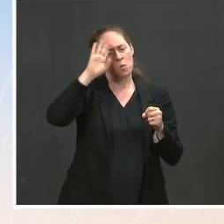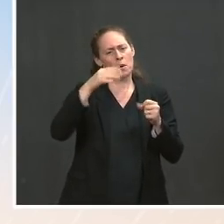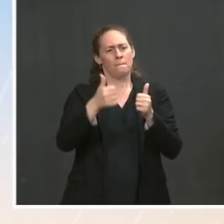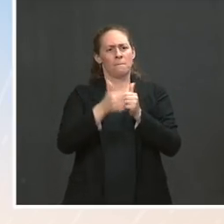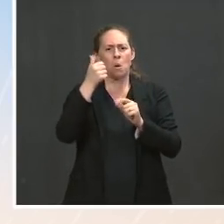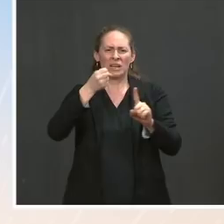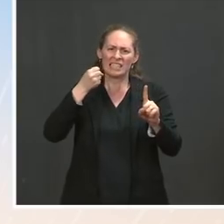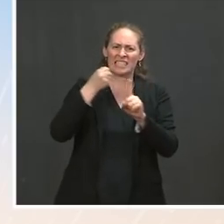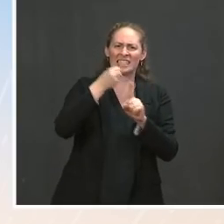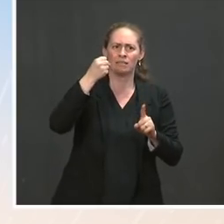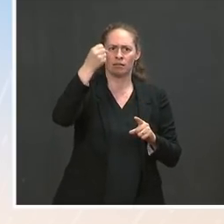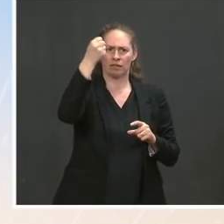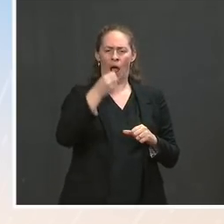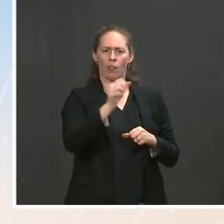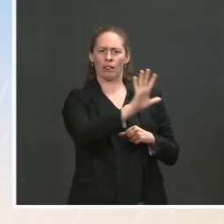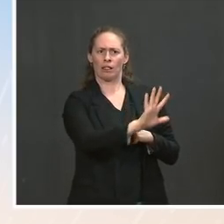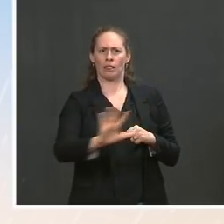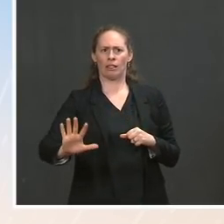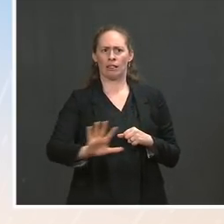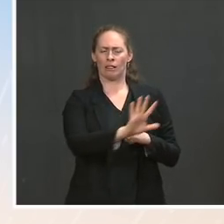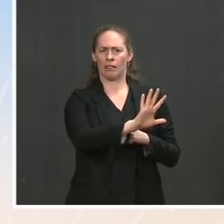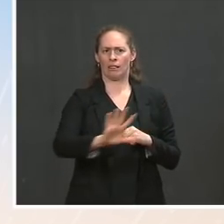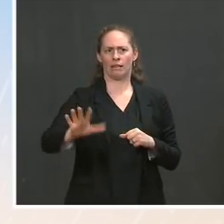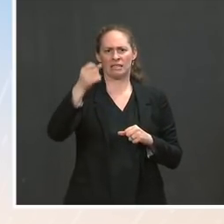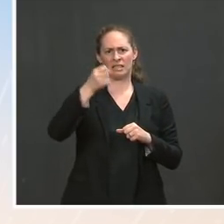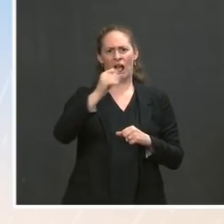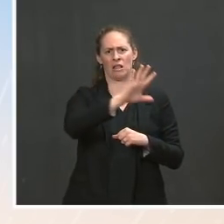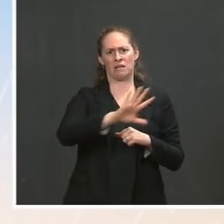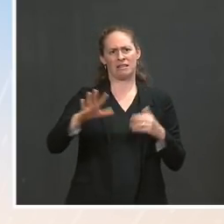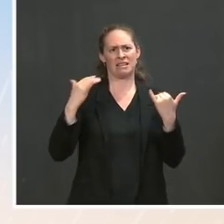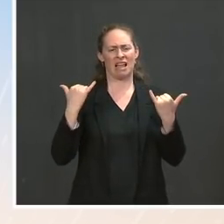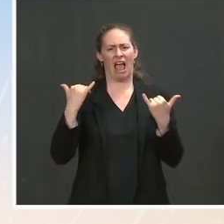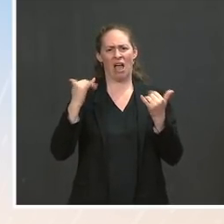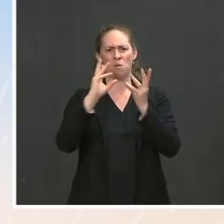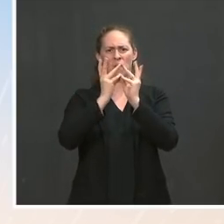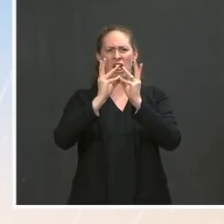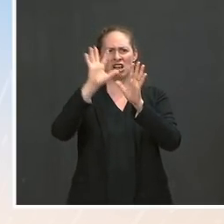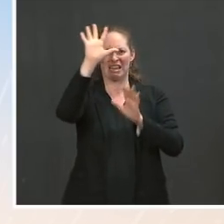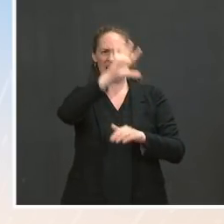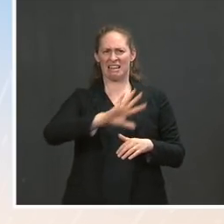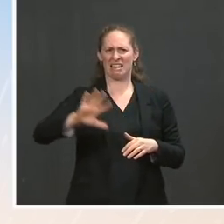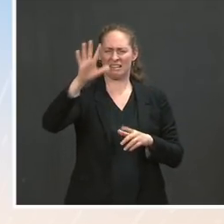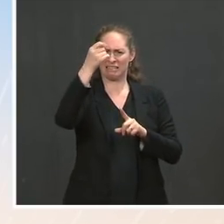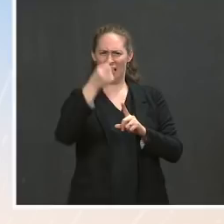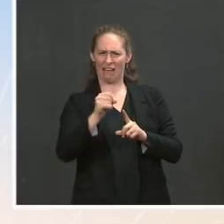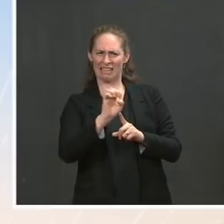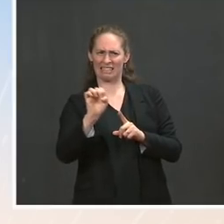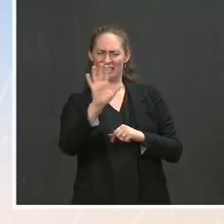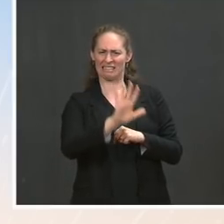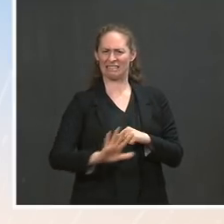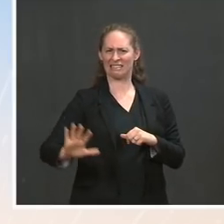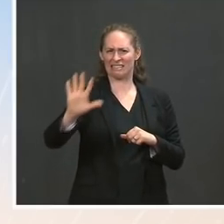The severe weather outbreak that's impacting, of course, the South Eastern part of the United States. We extend our deepest condolences